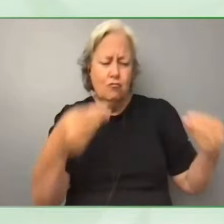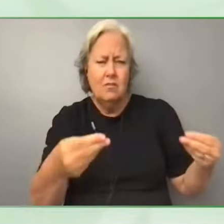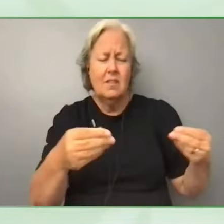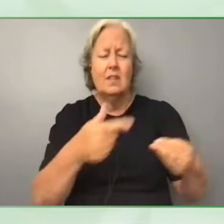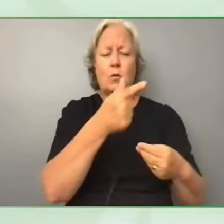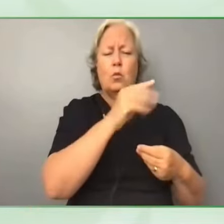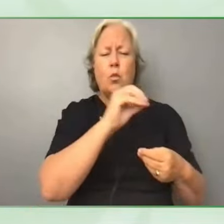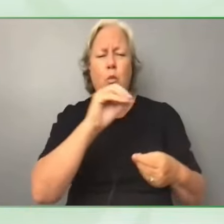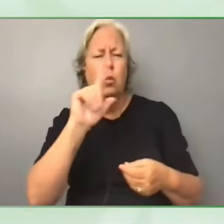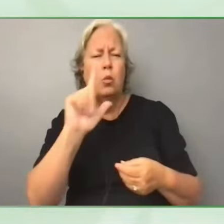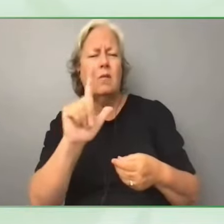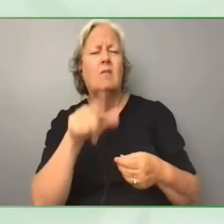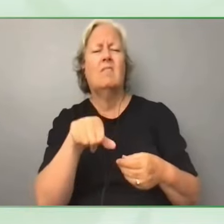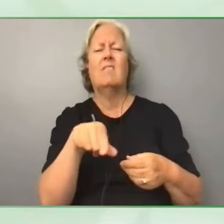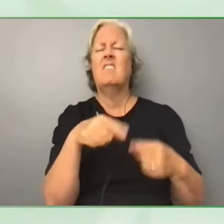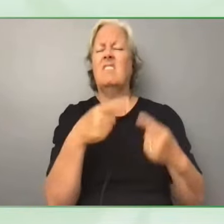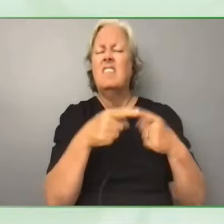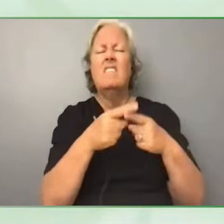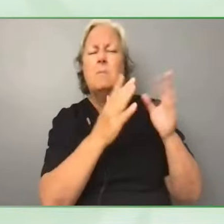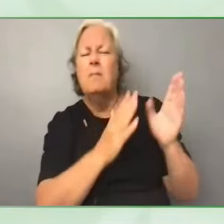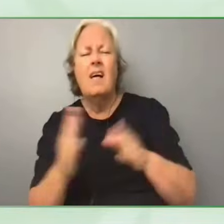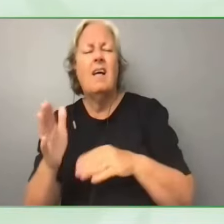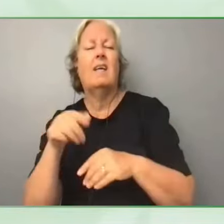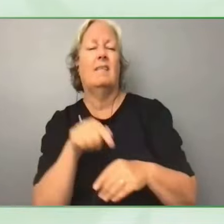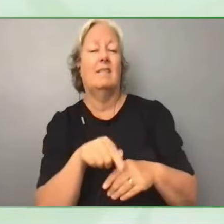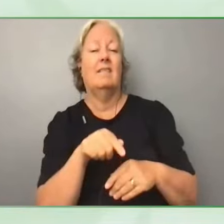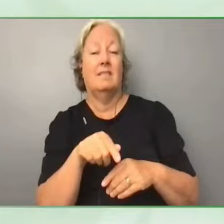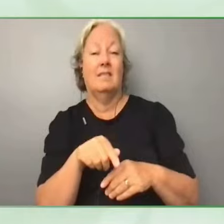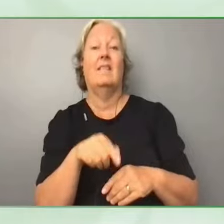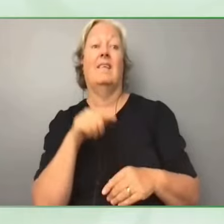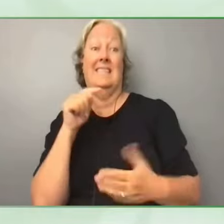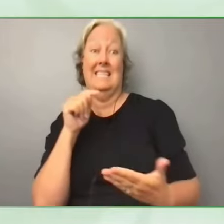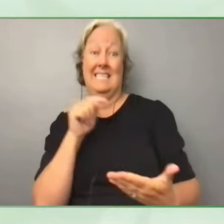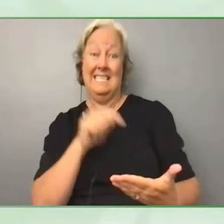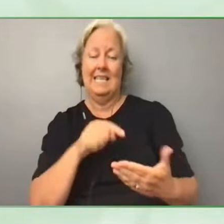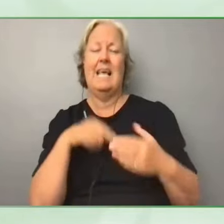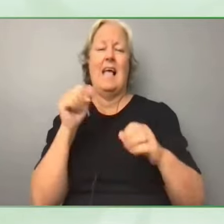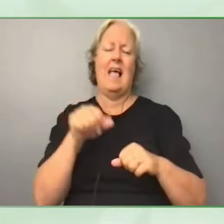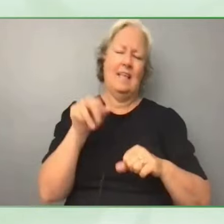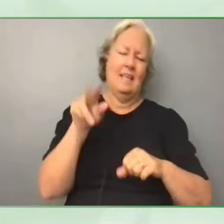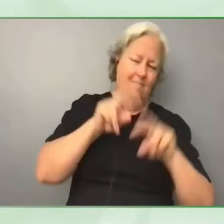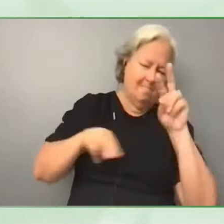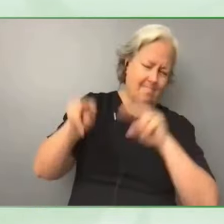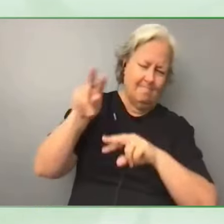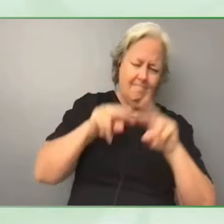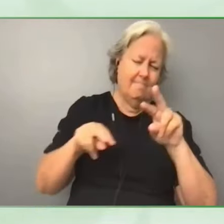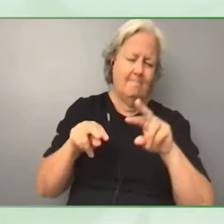tool is also used to assess the needs of persons with intellectual